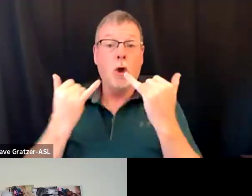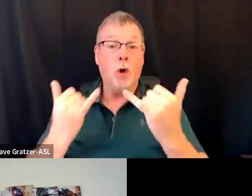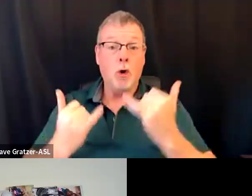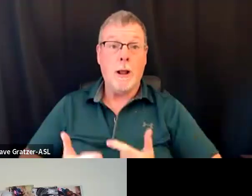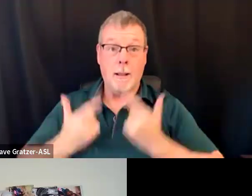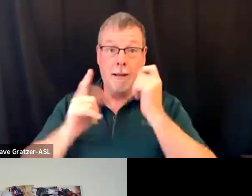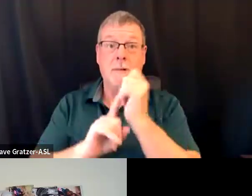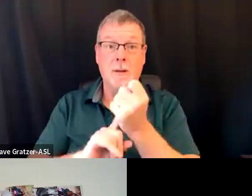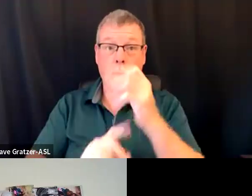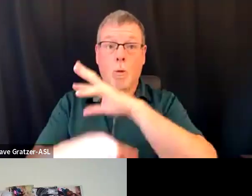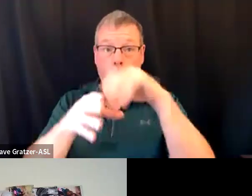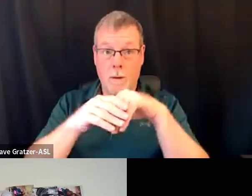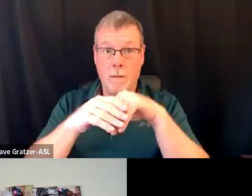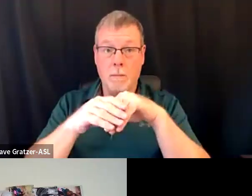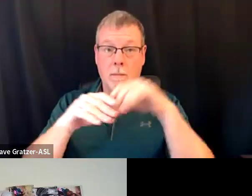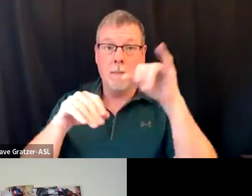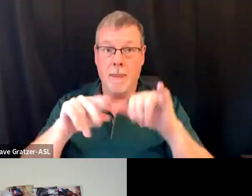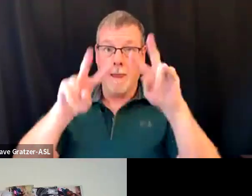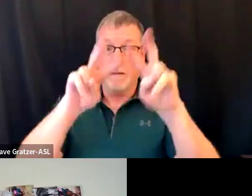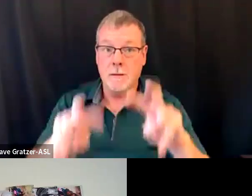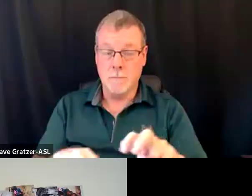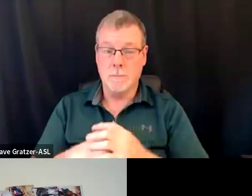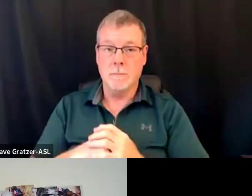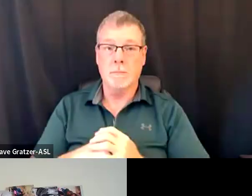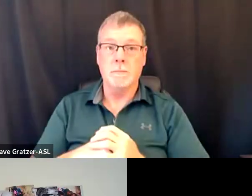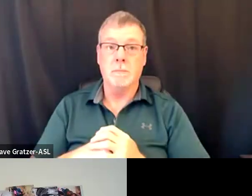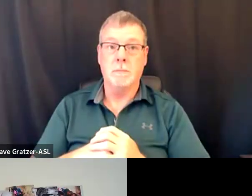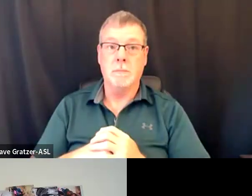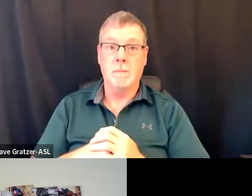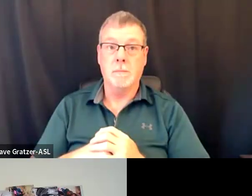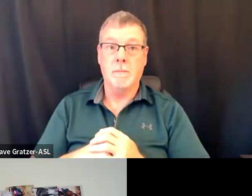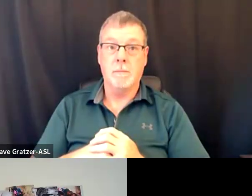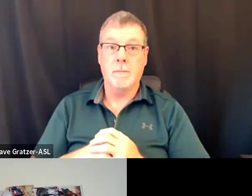should be within that assessment. So it makes sense to me that you wouldn't be able